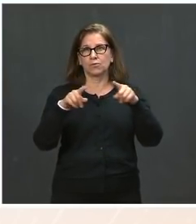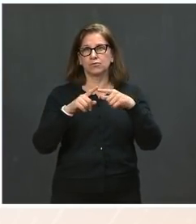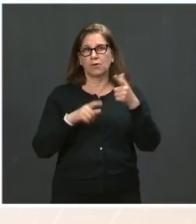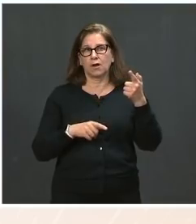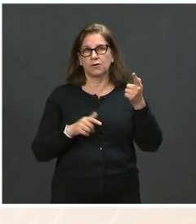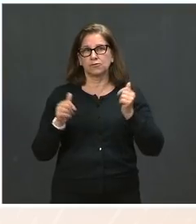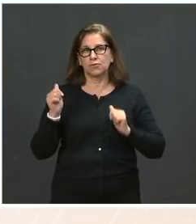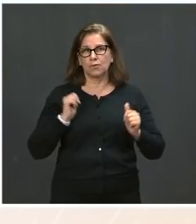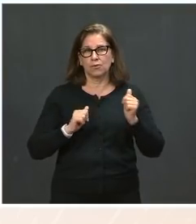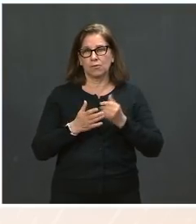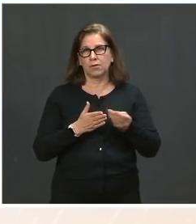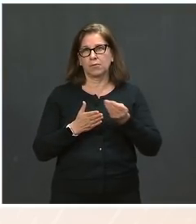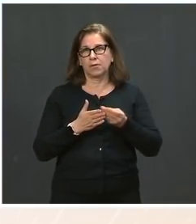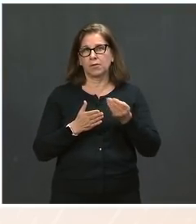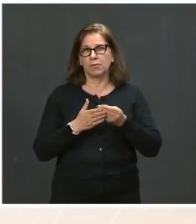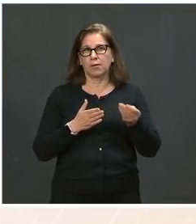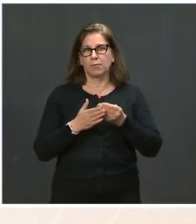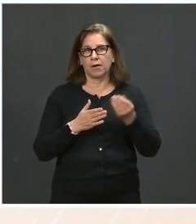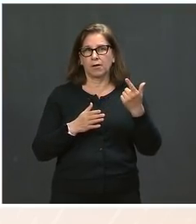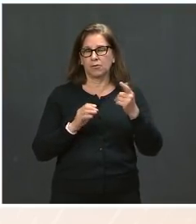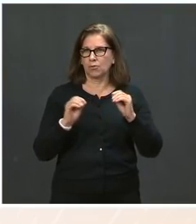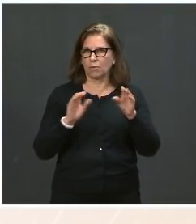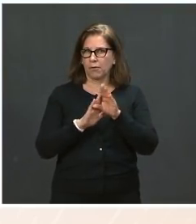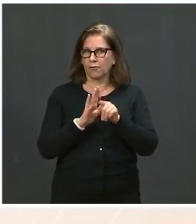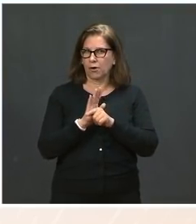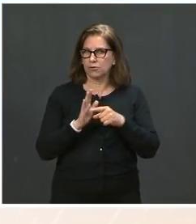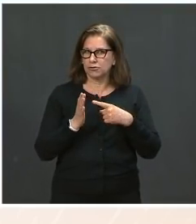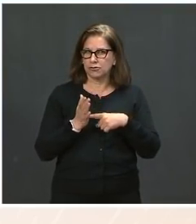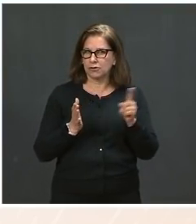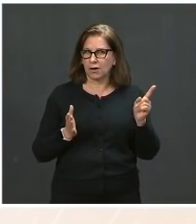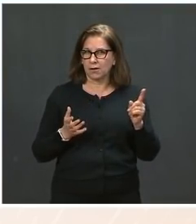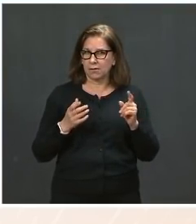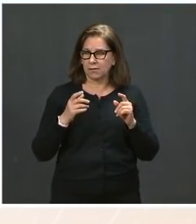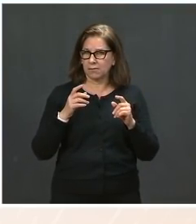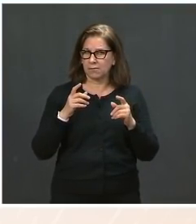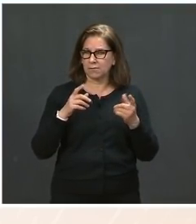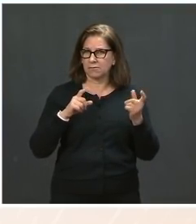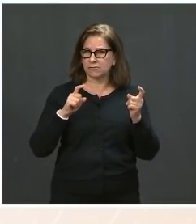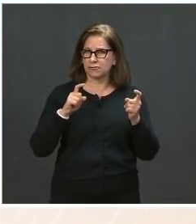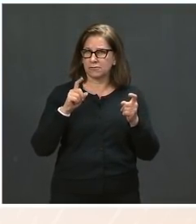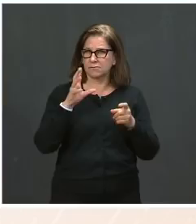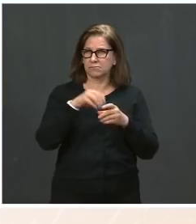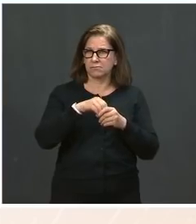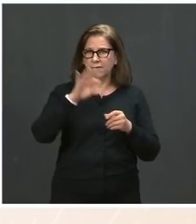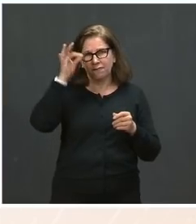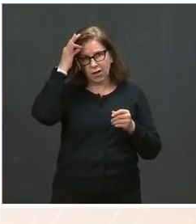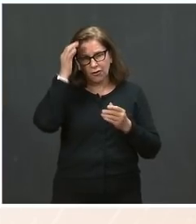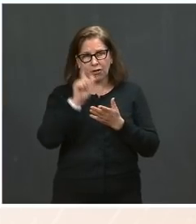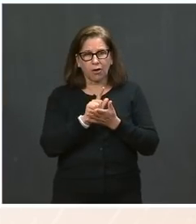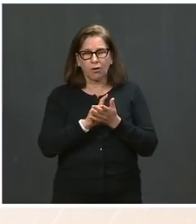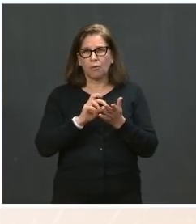Is there a special exemption in federal law that he was referring to? Or does -- do FLA dealers not have to do background checks